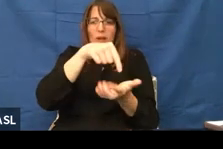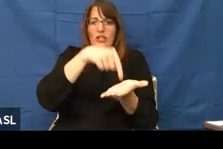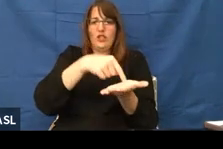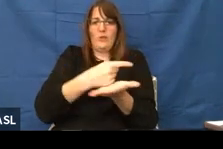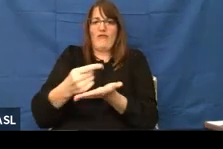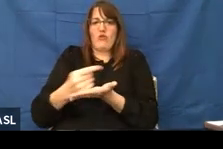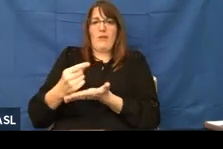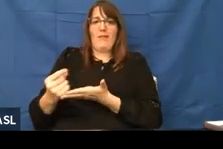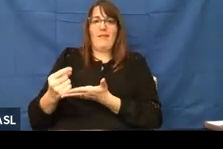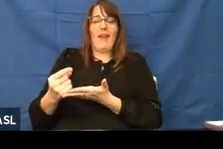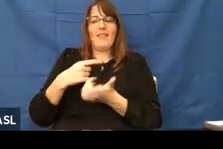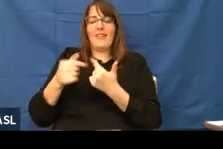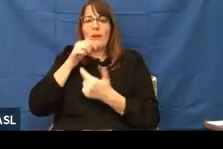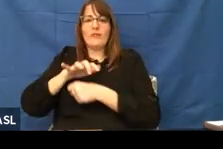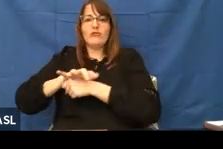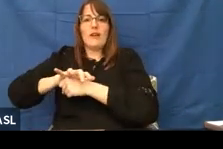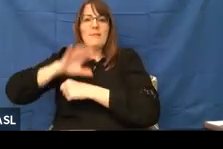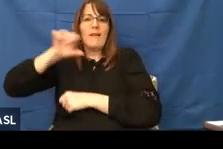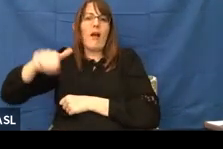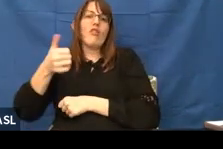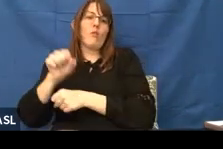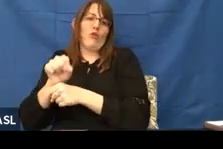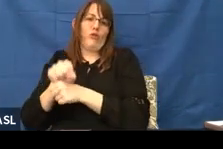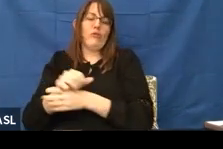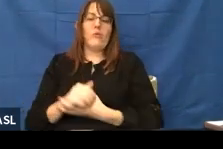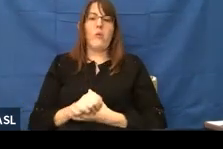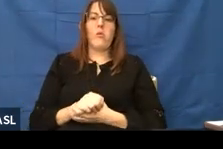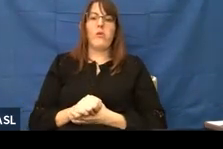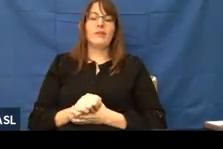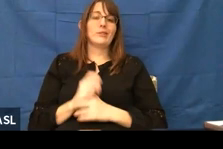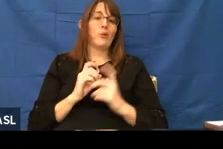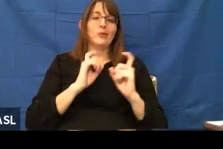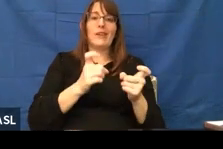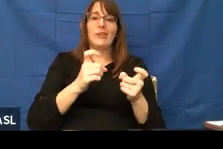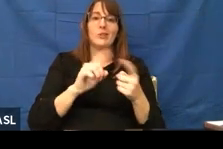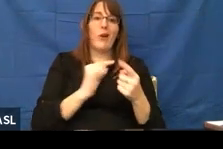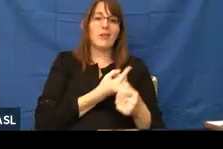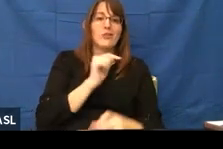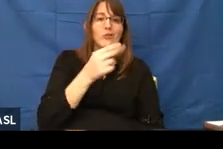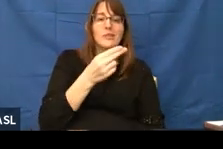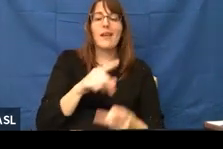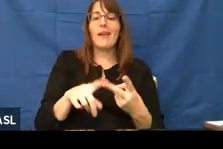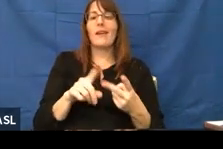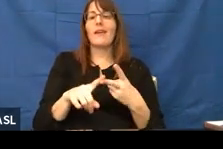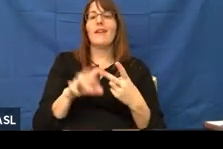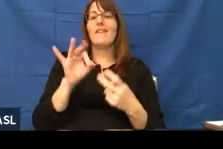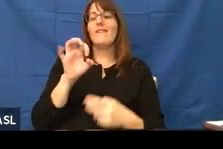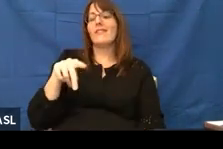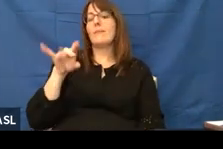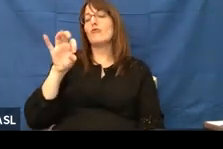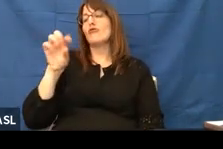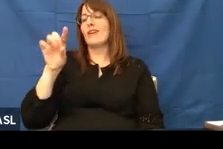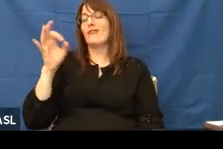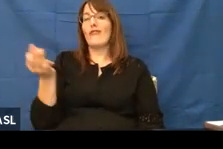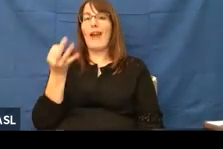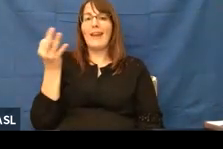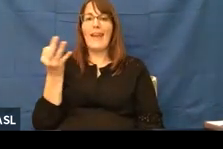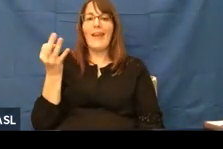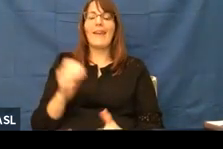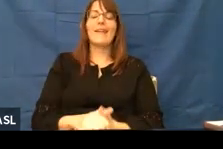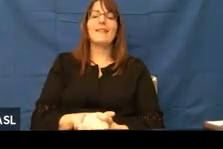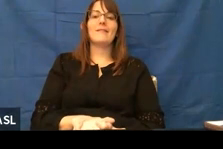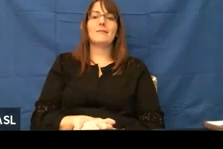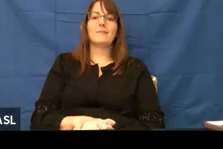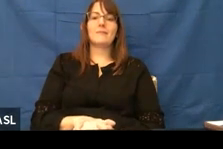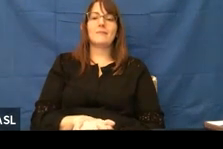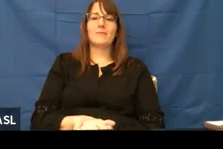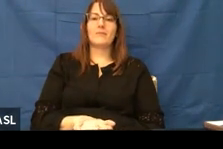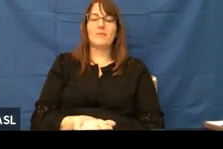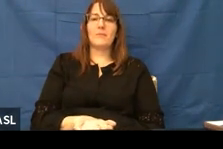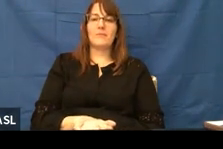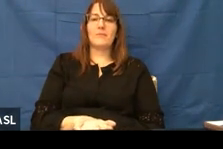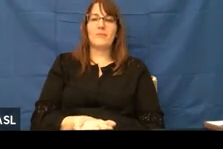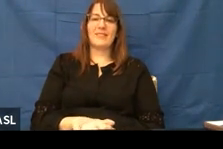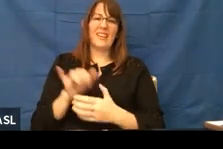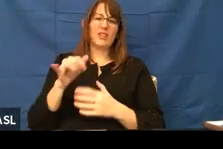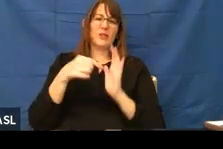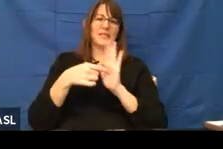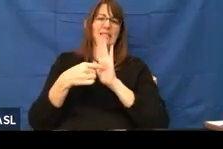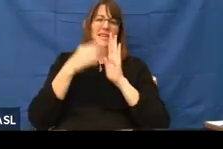Allison Frenzel : Of all their other academic assignments. So turn it in Thursday's flip grid Fridays are two examples of ways to establish weekly routines. Again, this is referenced in the weekly adaptation template that we provided